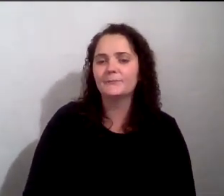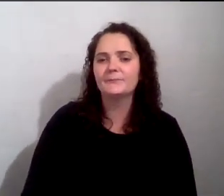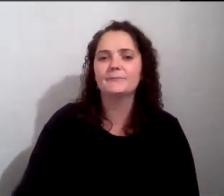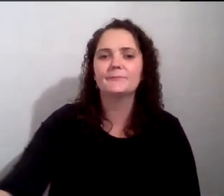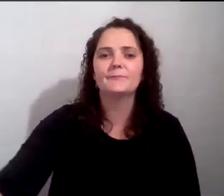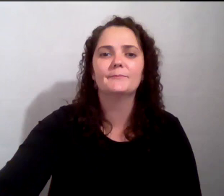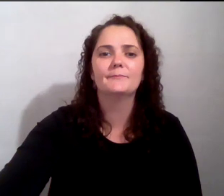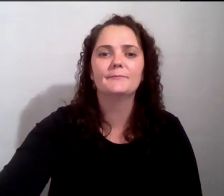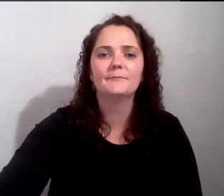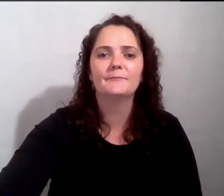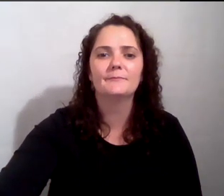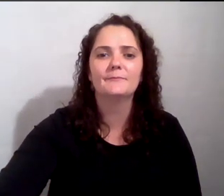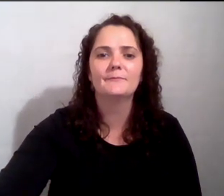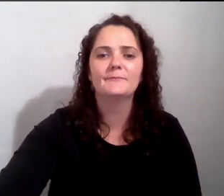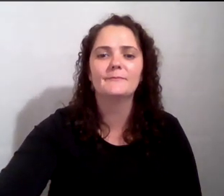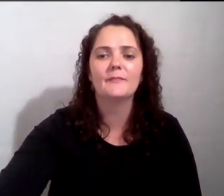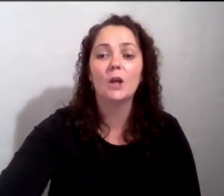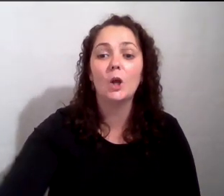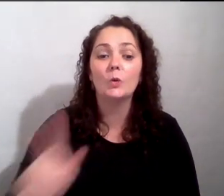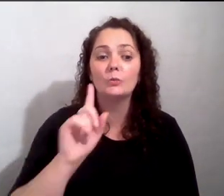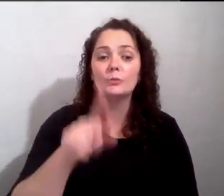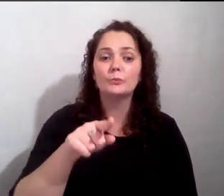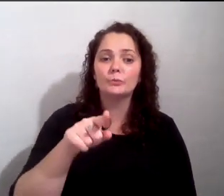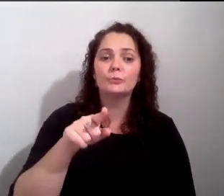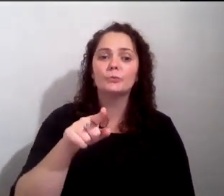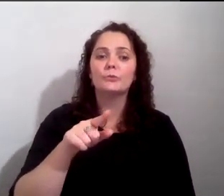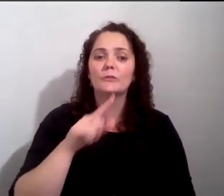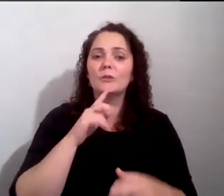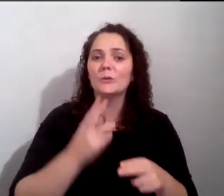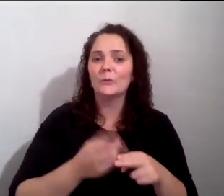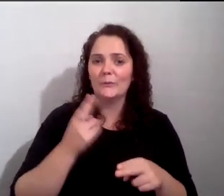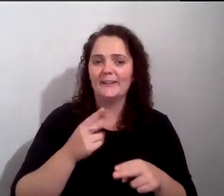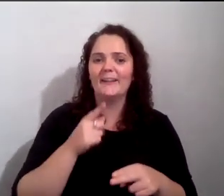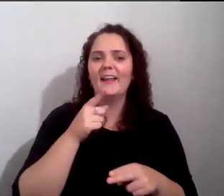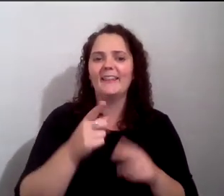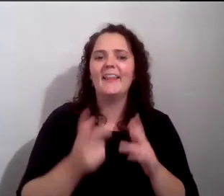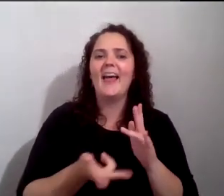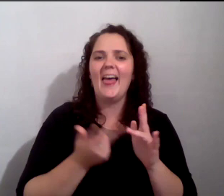But just to move on to your most – oh and here very